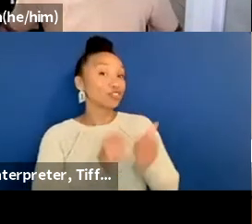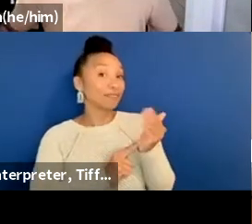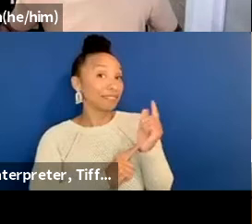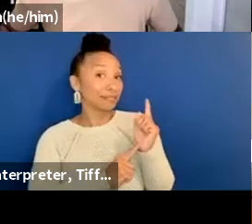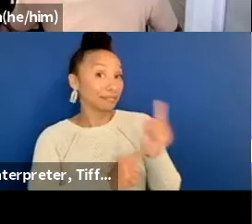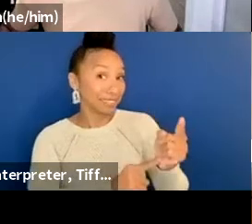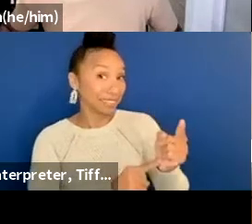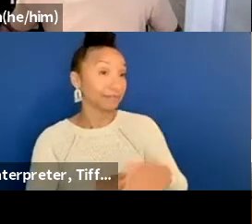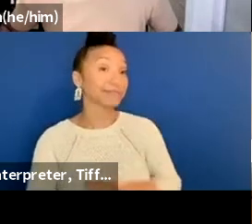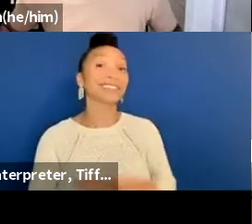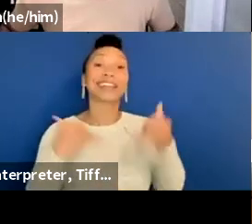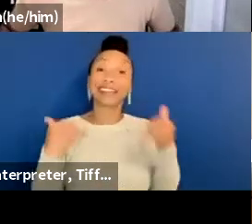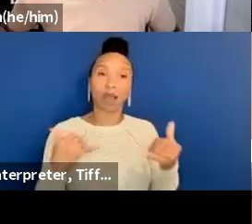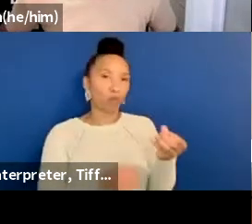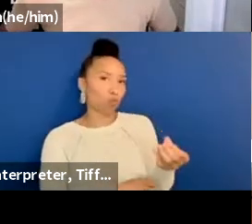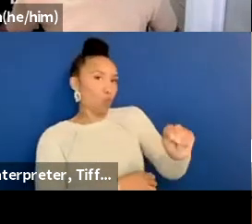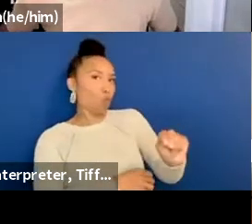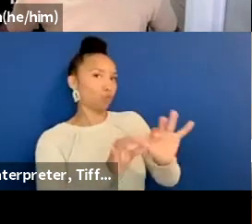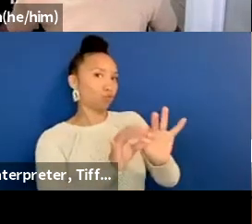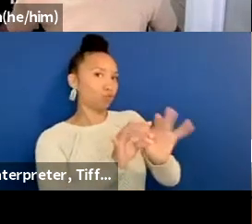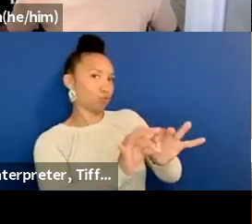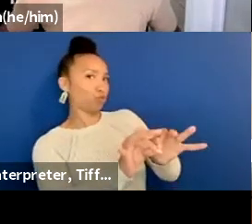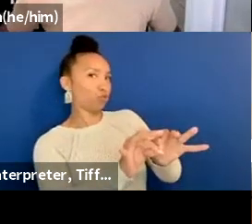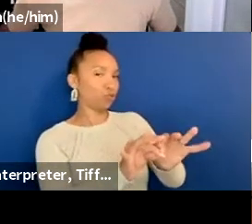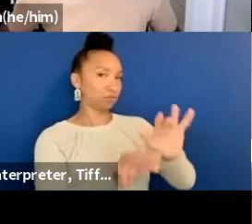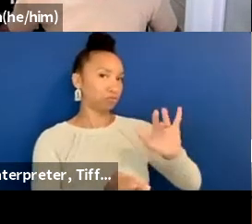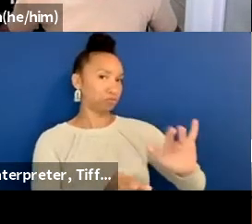Int?rprete- Sayuri Gomez: We have not yet been assigned, I will post it on Thank you.